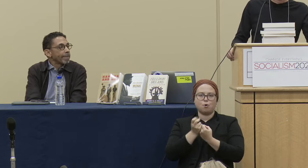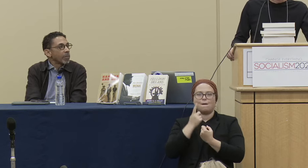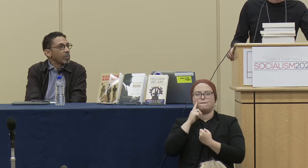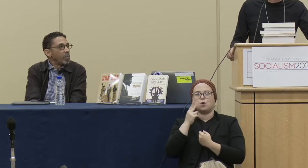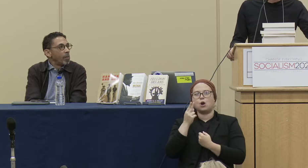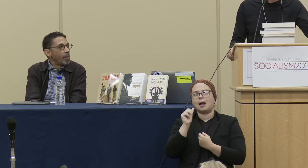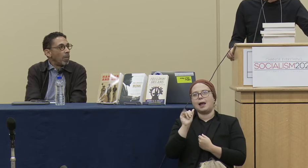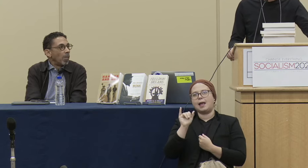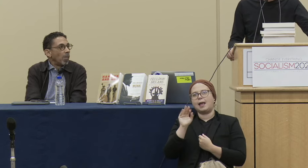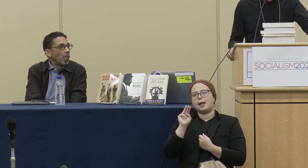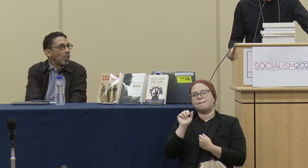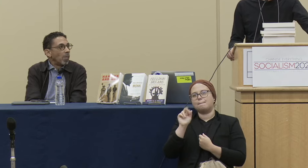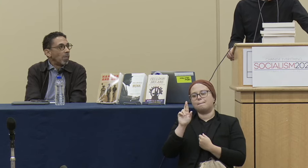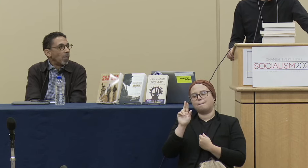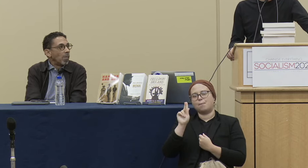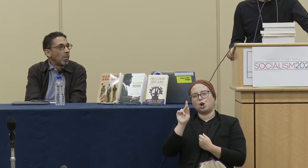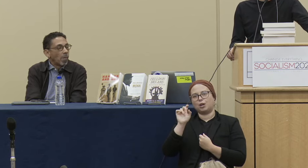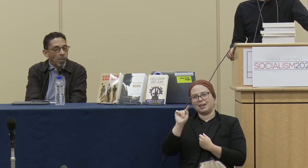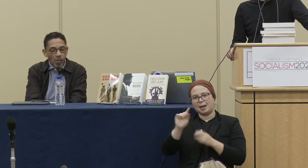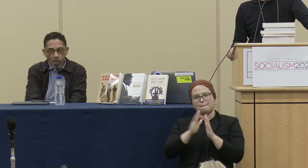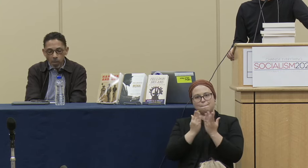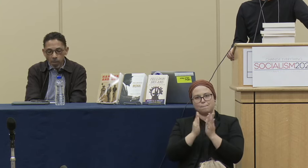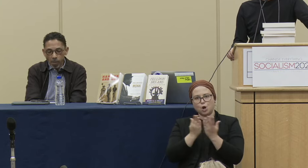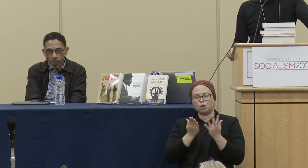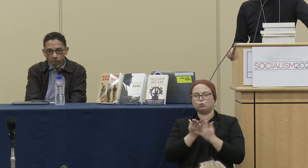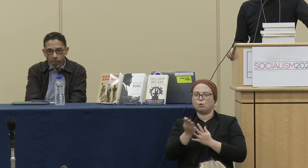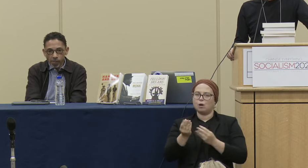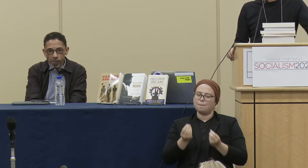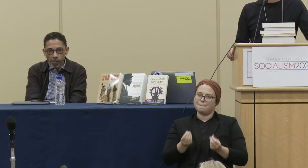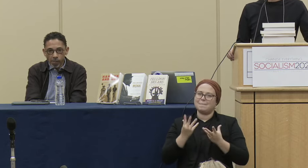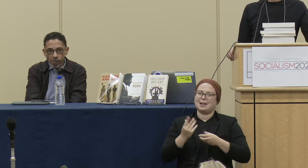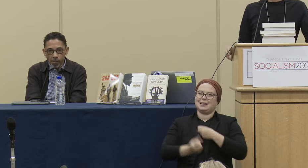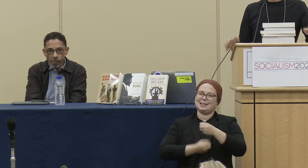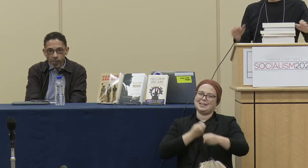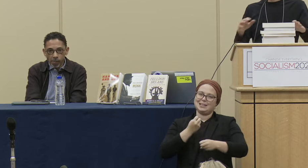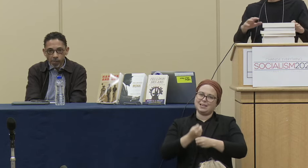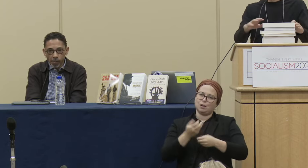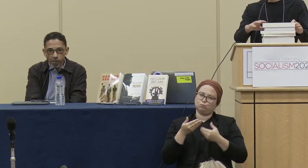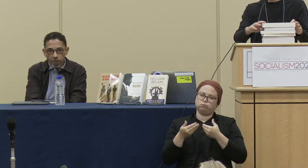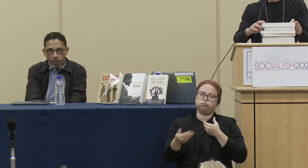Haymarket Books throughout all these years. We're honored to